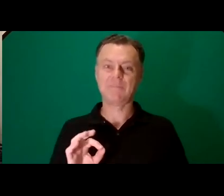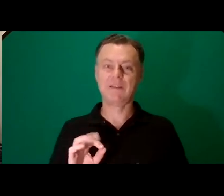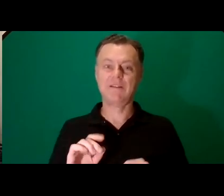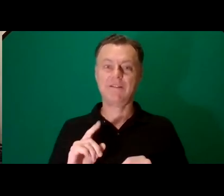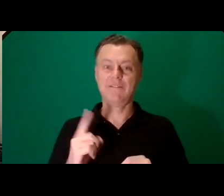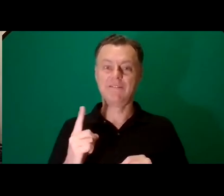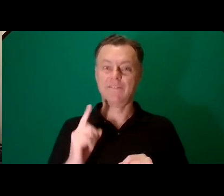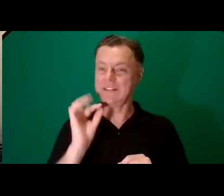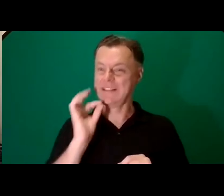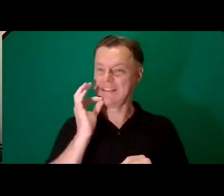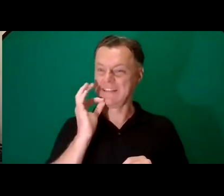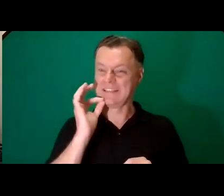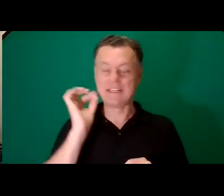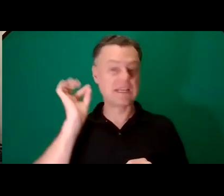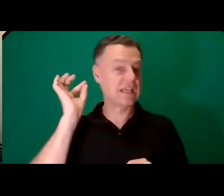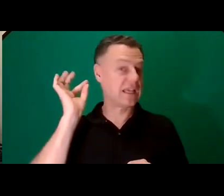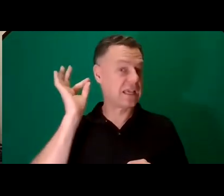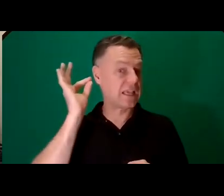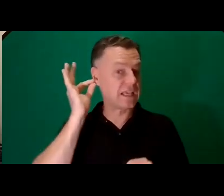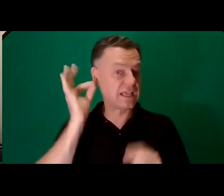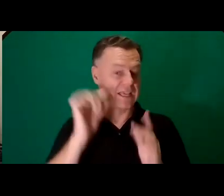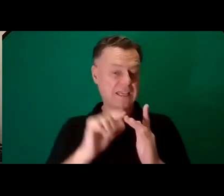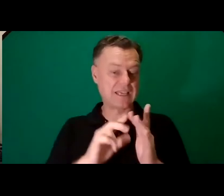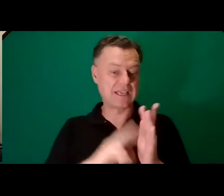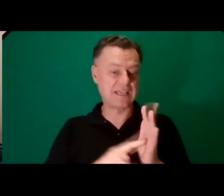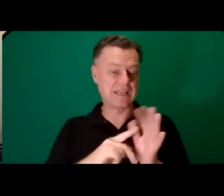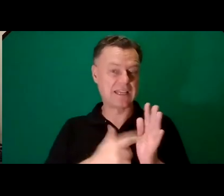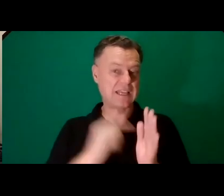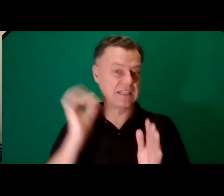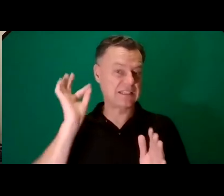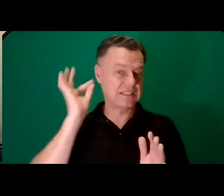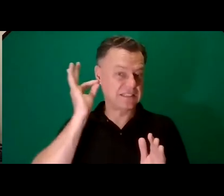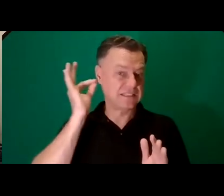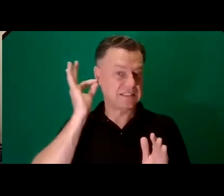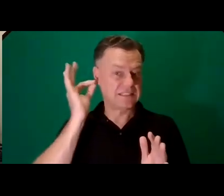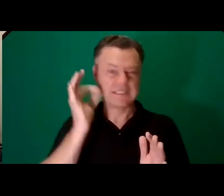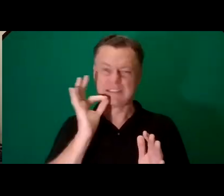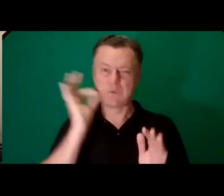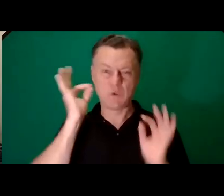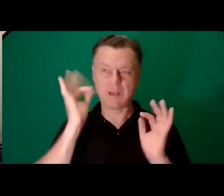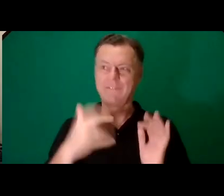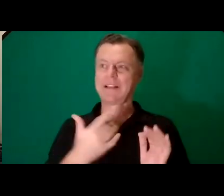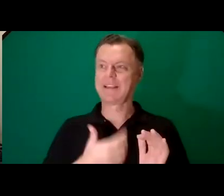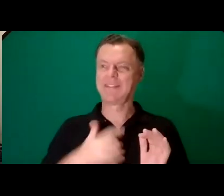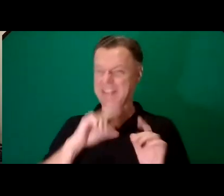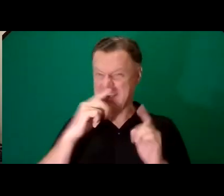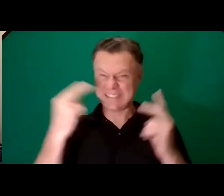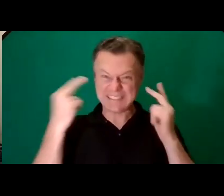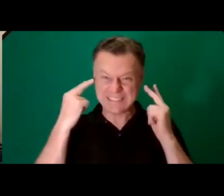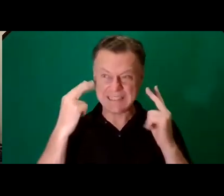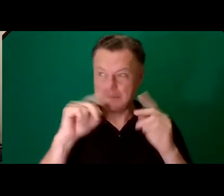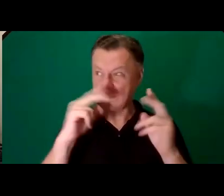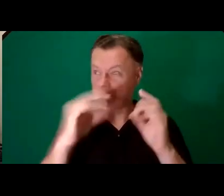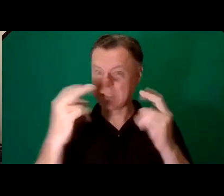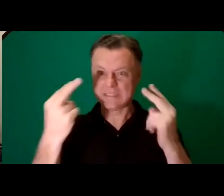and then they got even smaller ones and I thought "surely now I'll feel comfortable wearing them, you can't even see them" and no